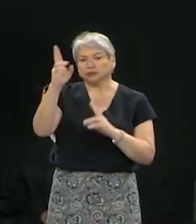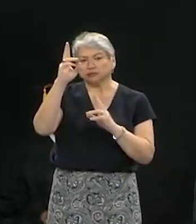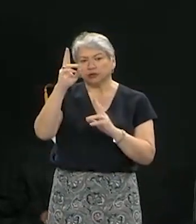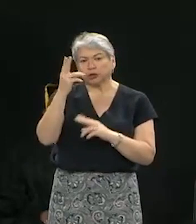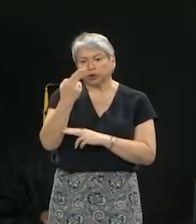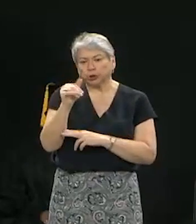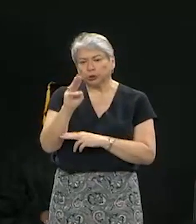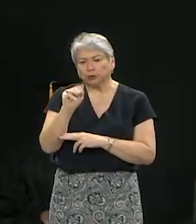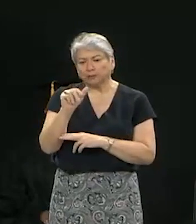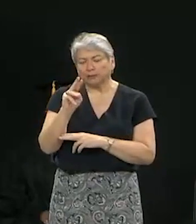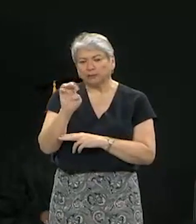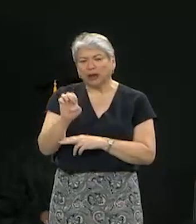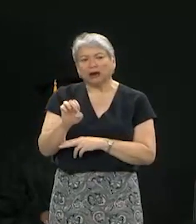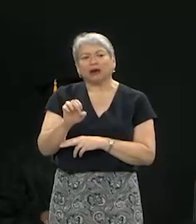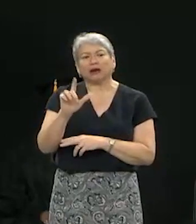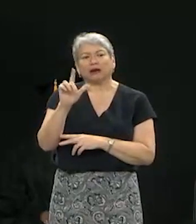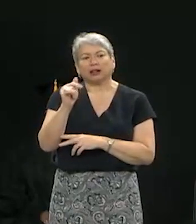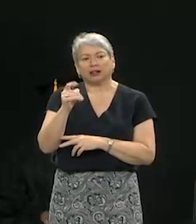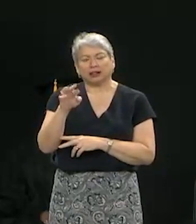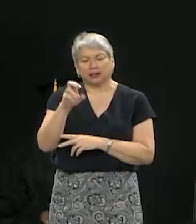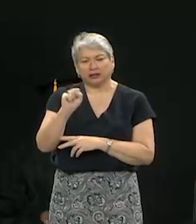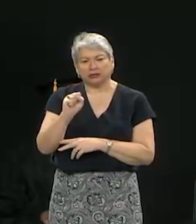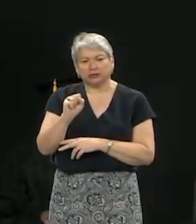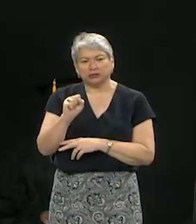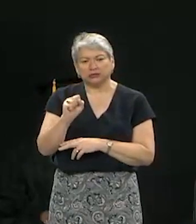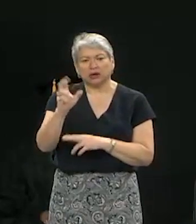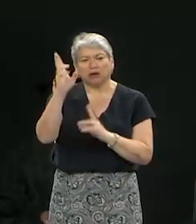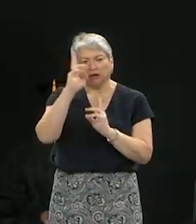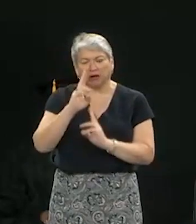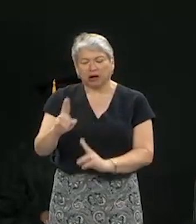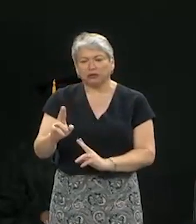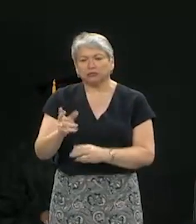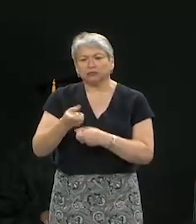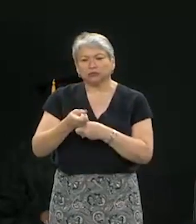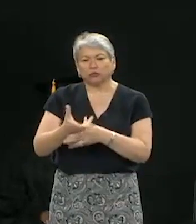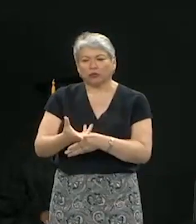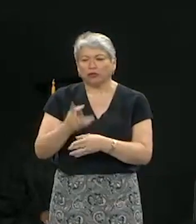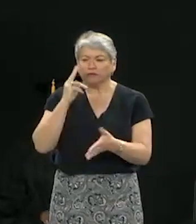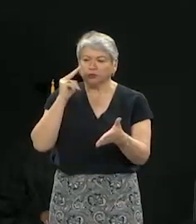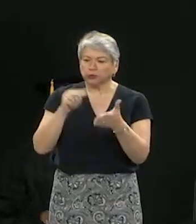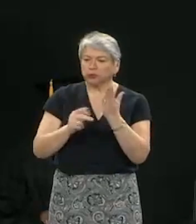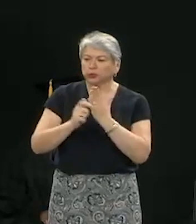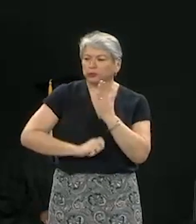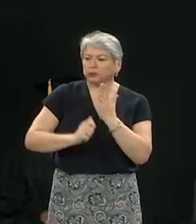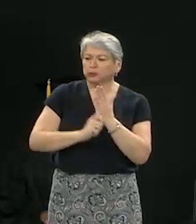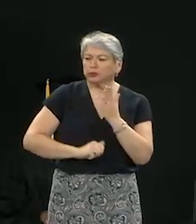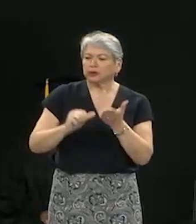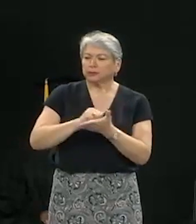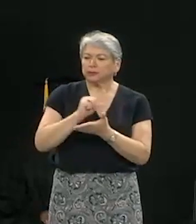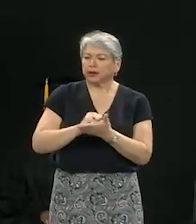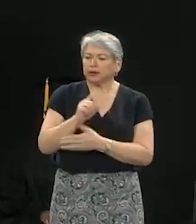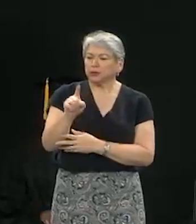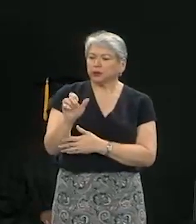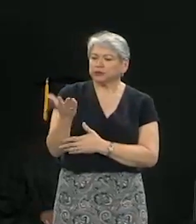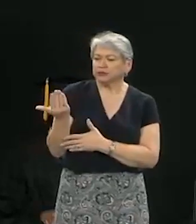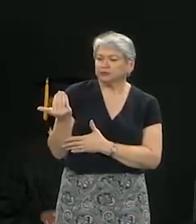I encourage each of you to refer to page 115 in your Commencement program